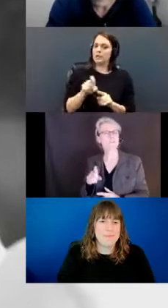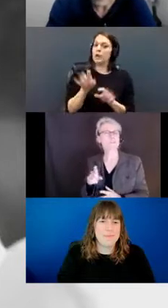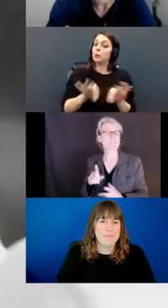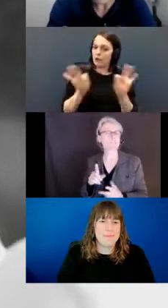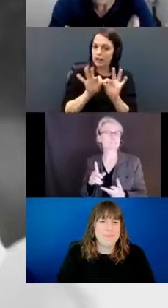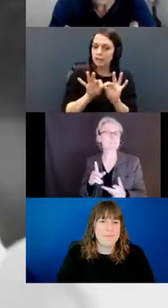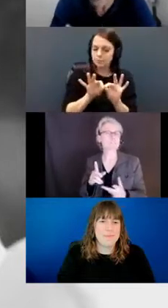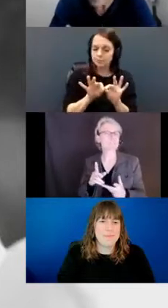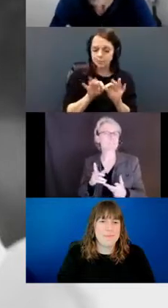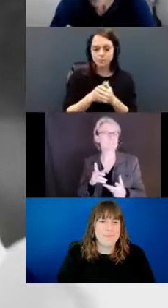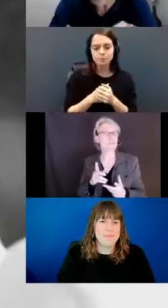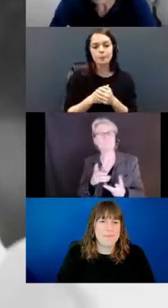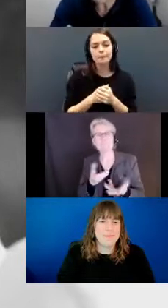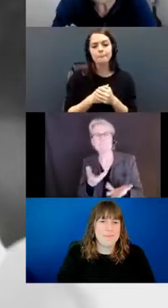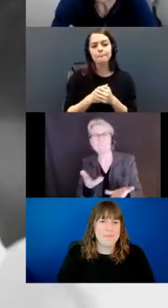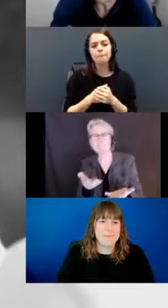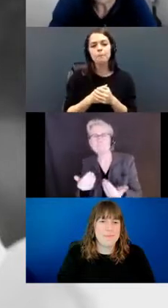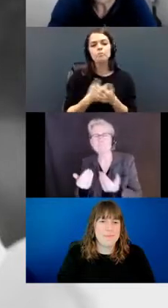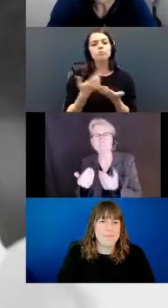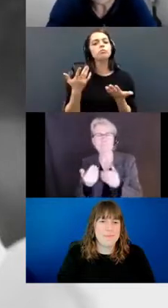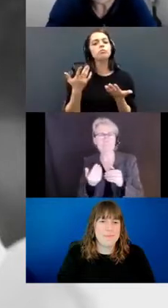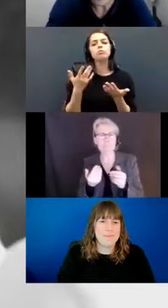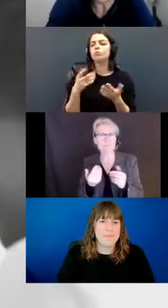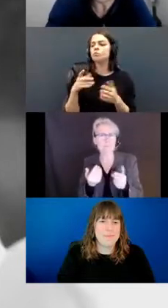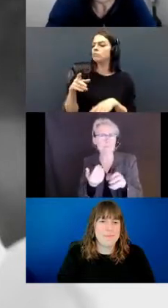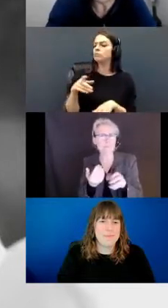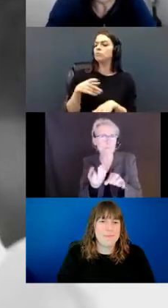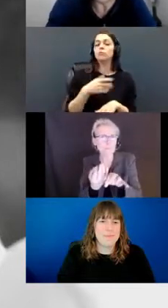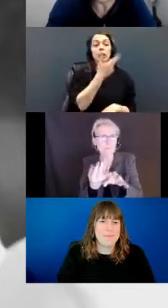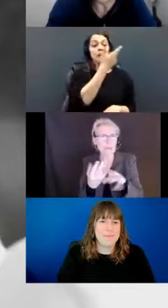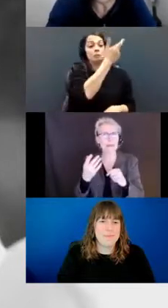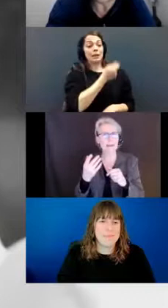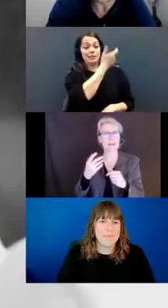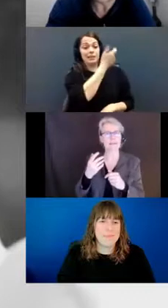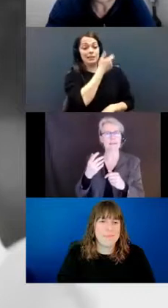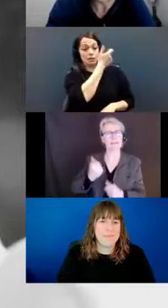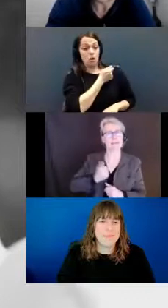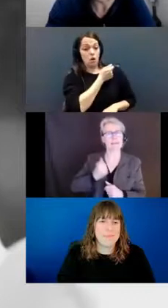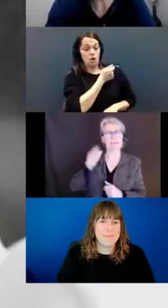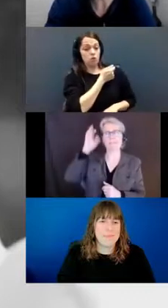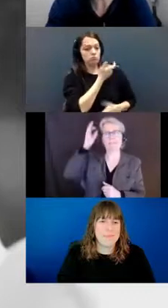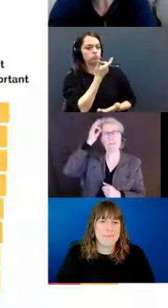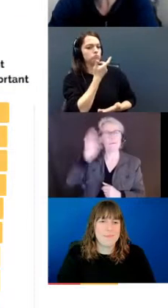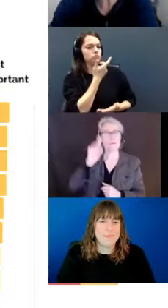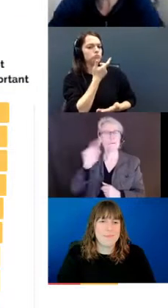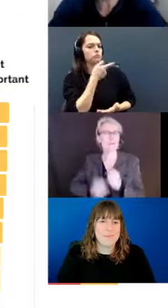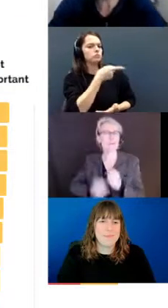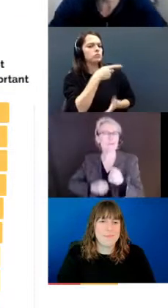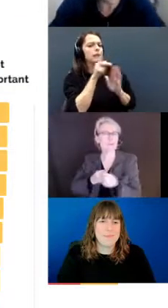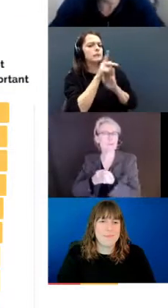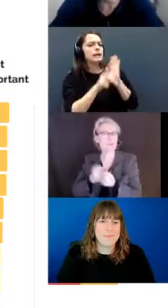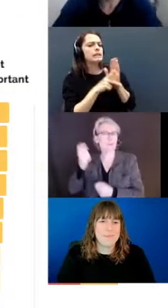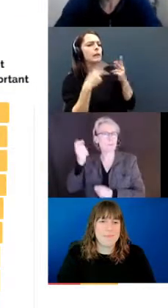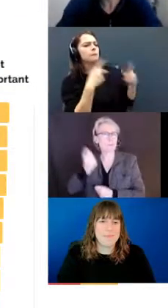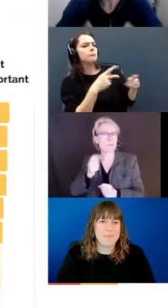that should rest underneath a canada disability benefit and so this is a summary of that the